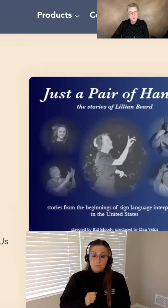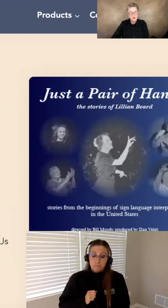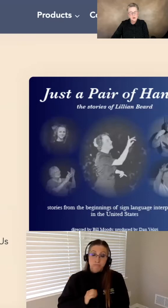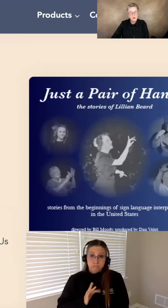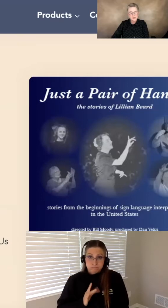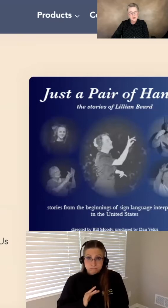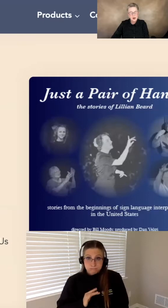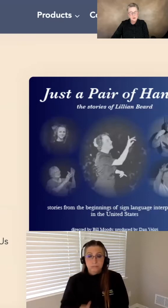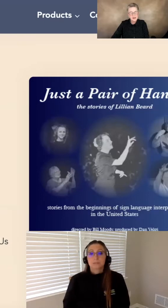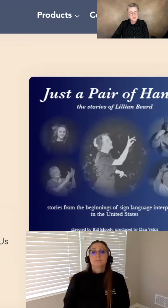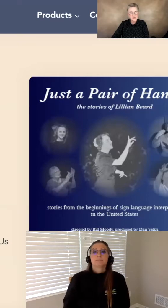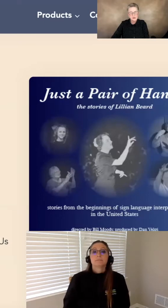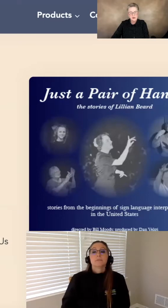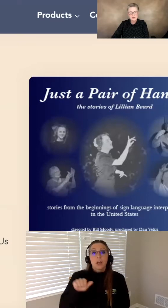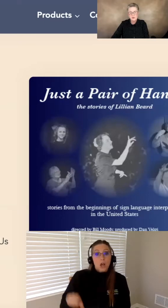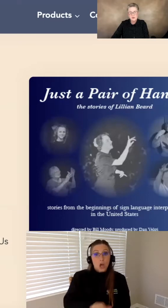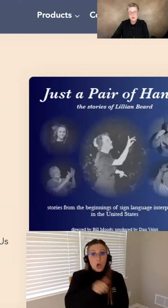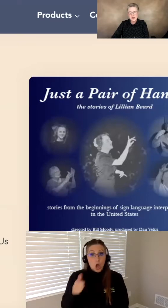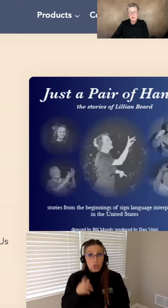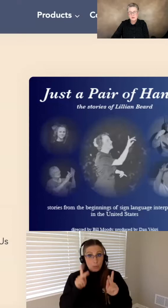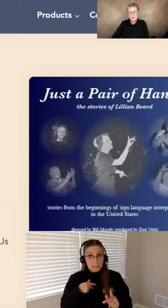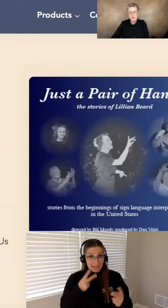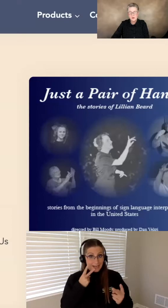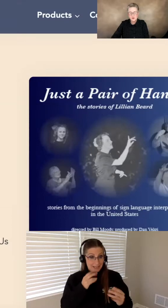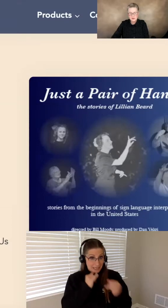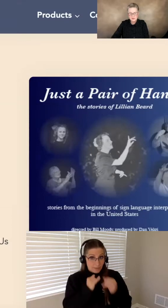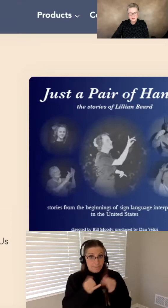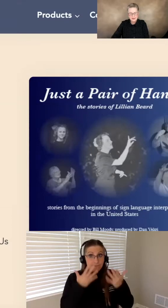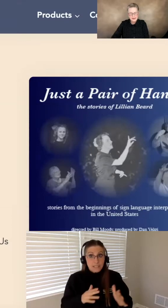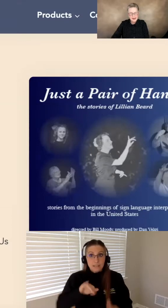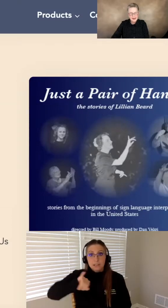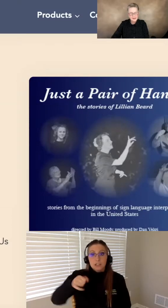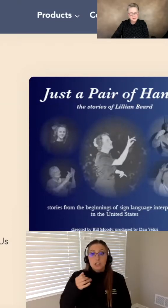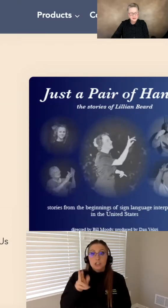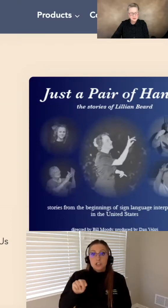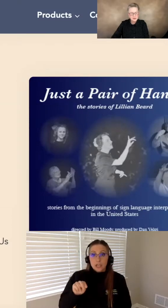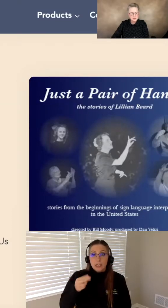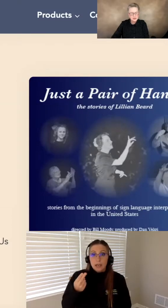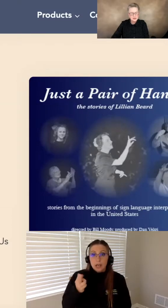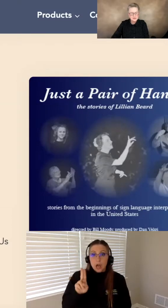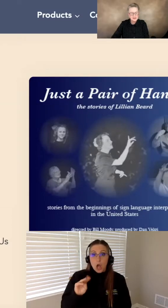another person I was able to interview was Jan Humphries, and this is what she, this is